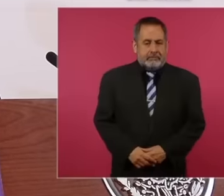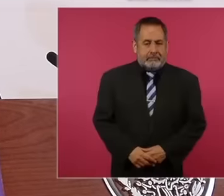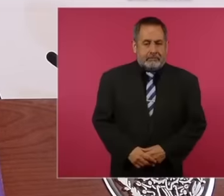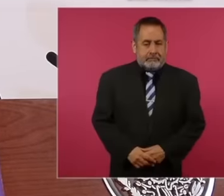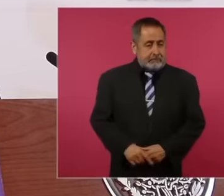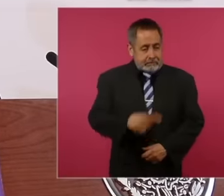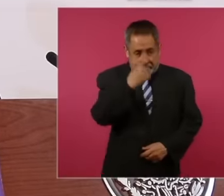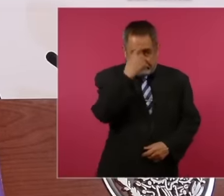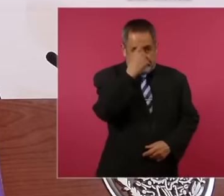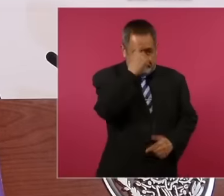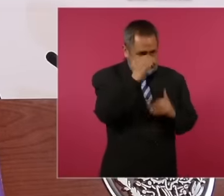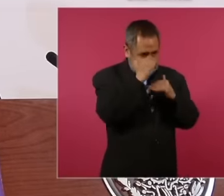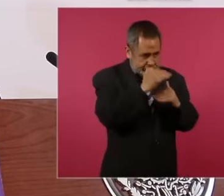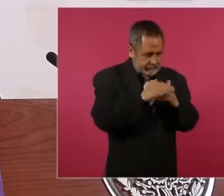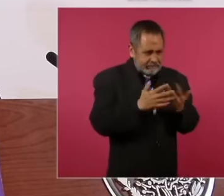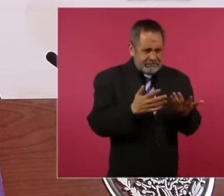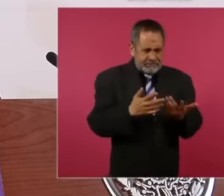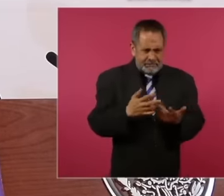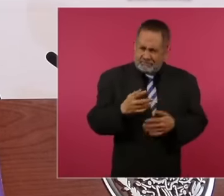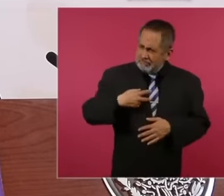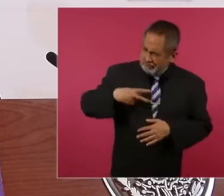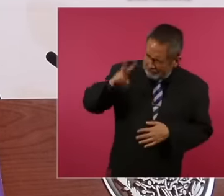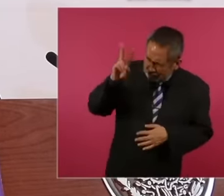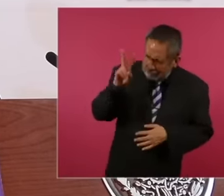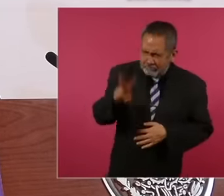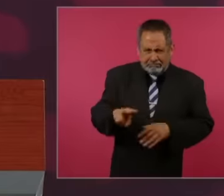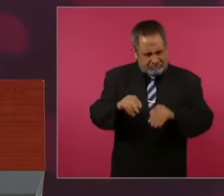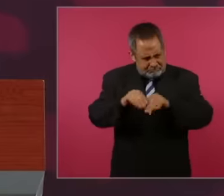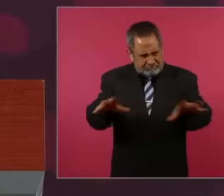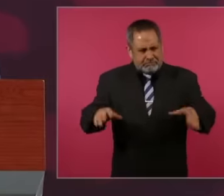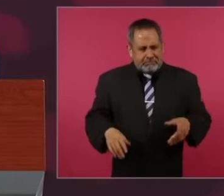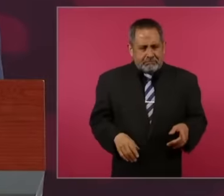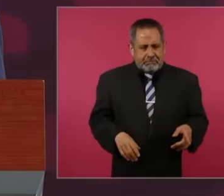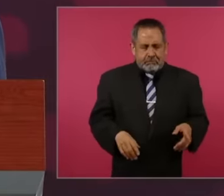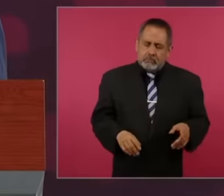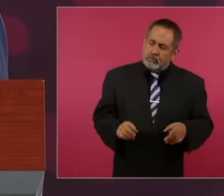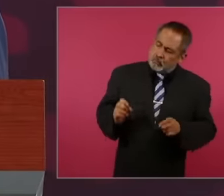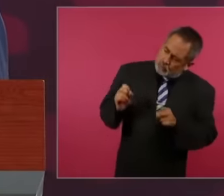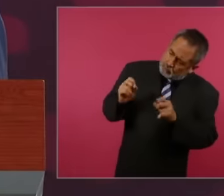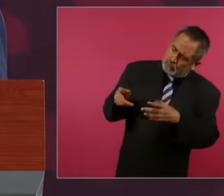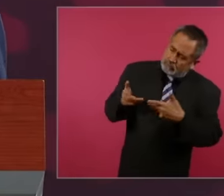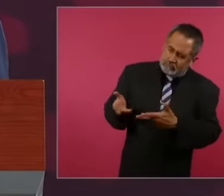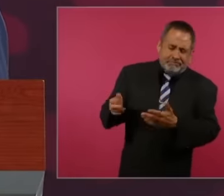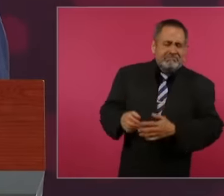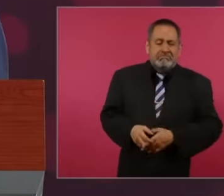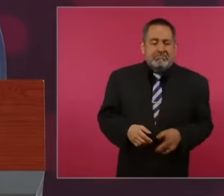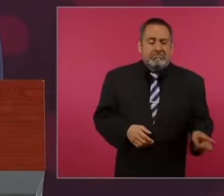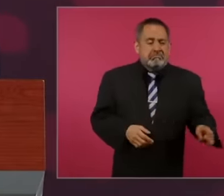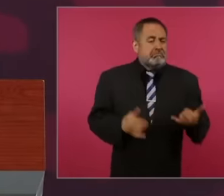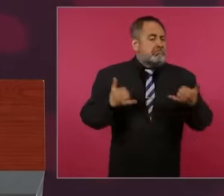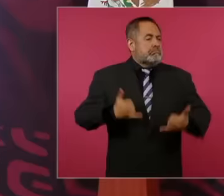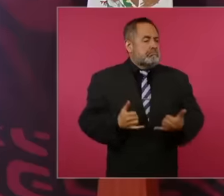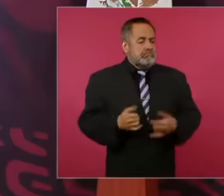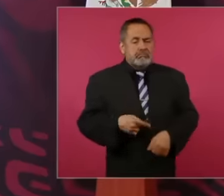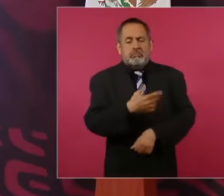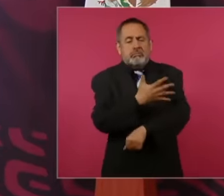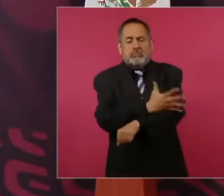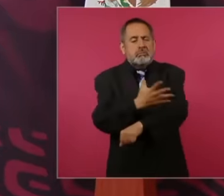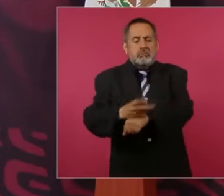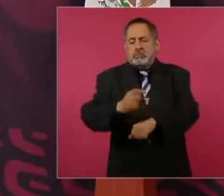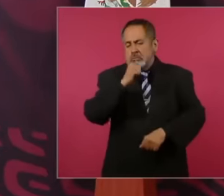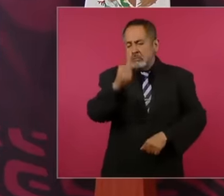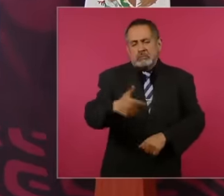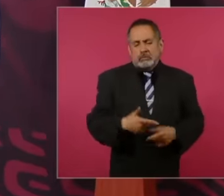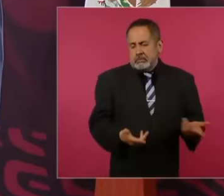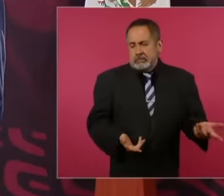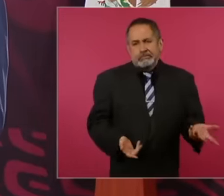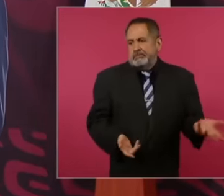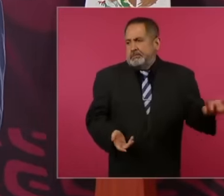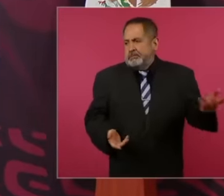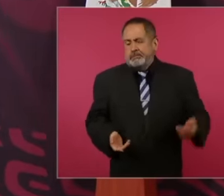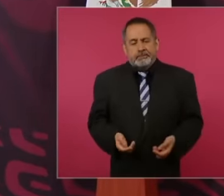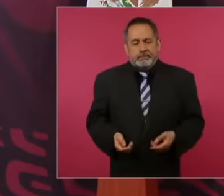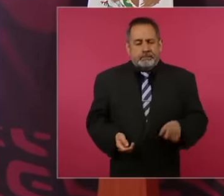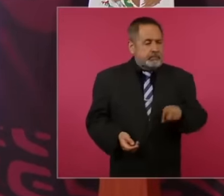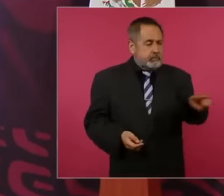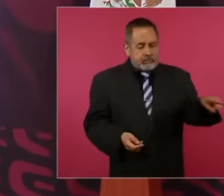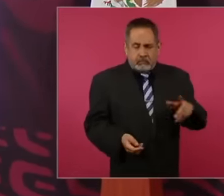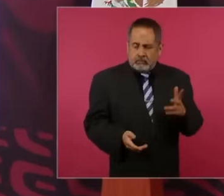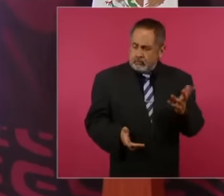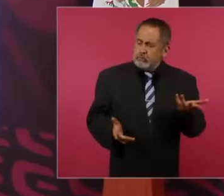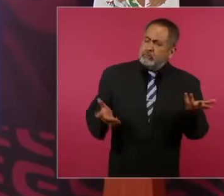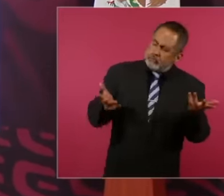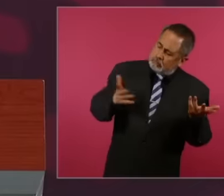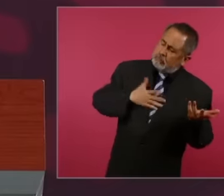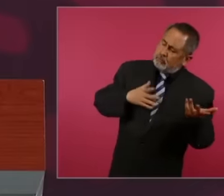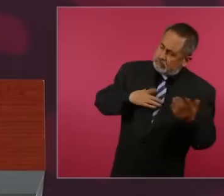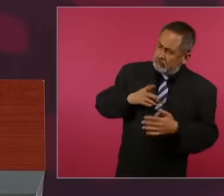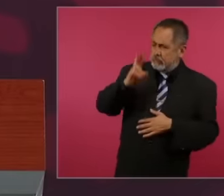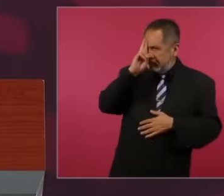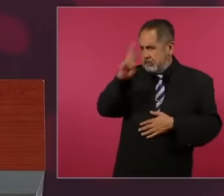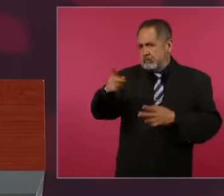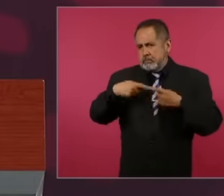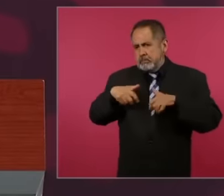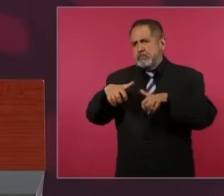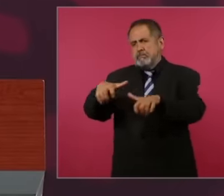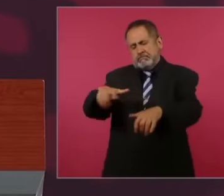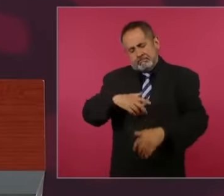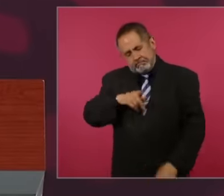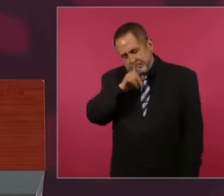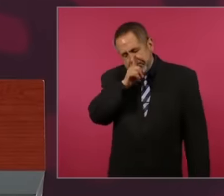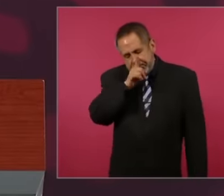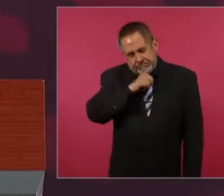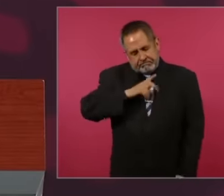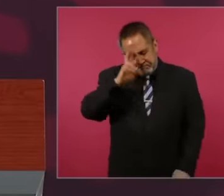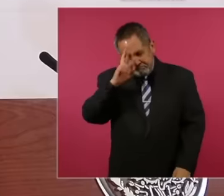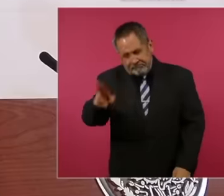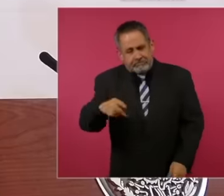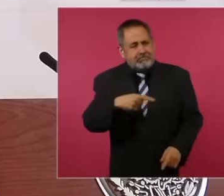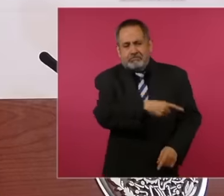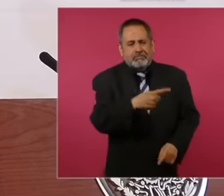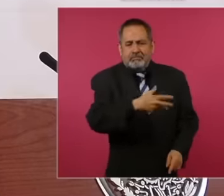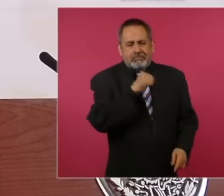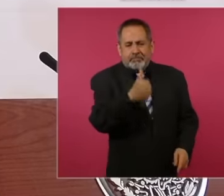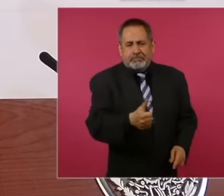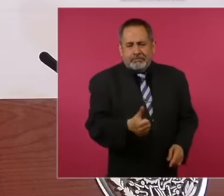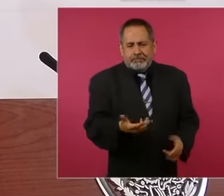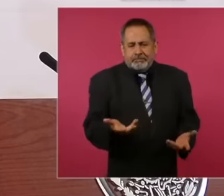attachment to the truth As long as they do not act honestly as long as they do not respect the People